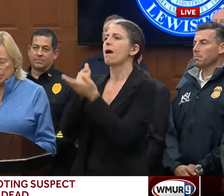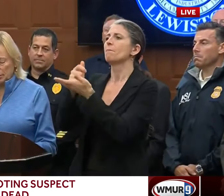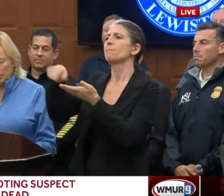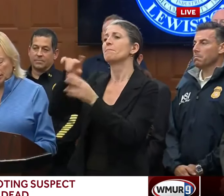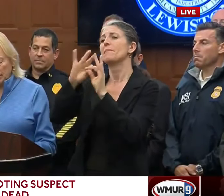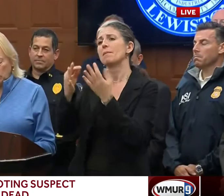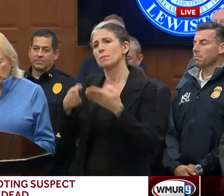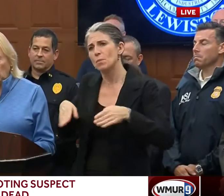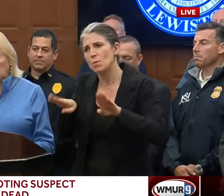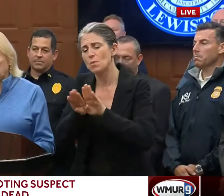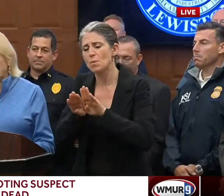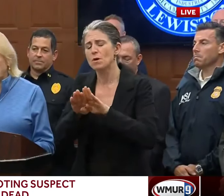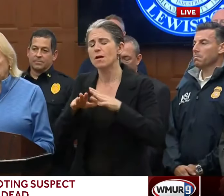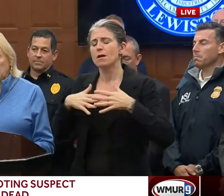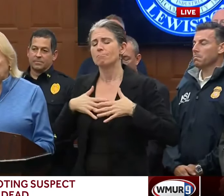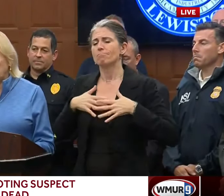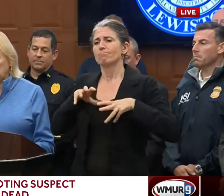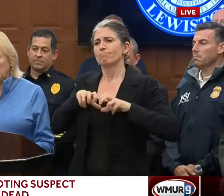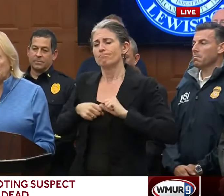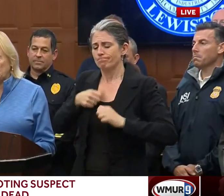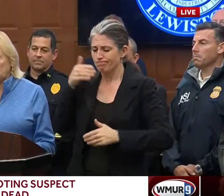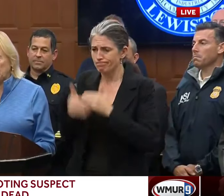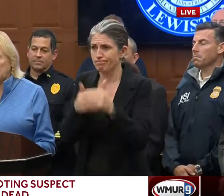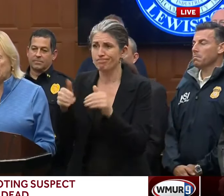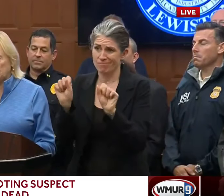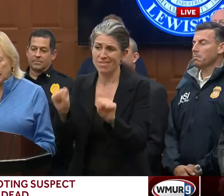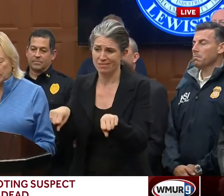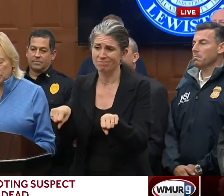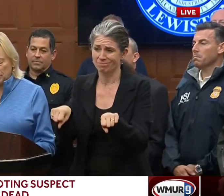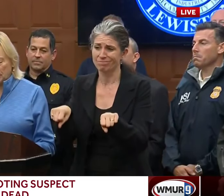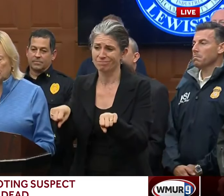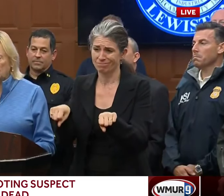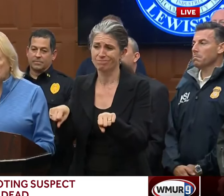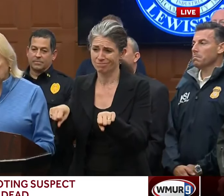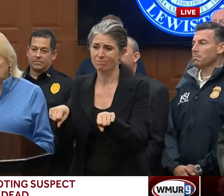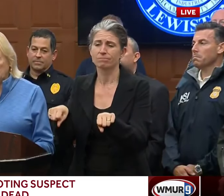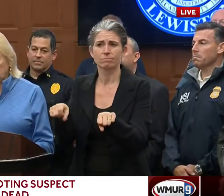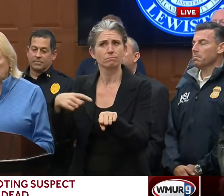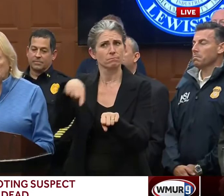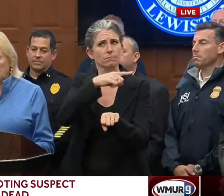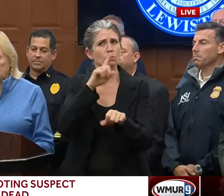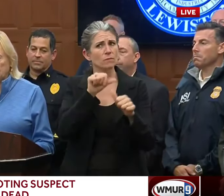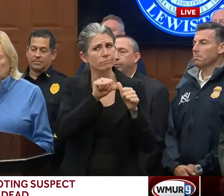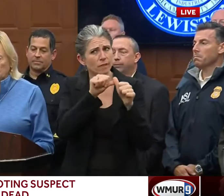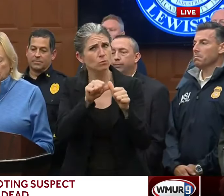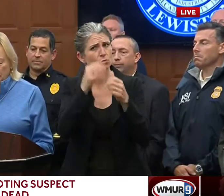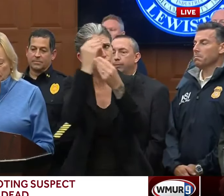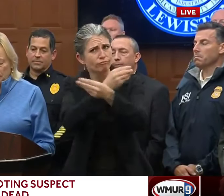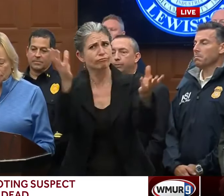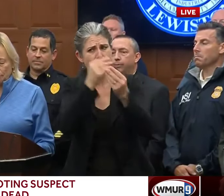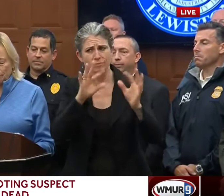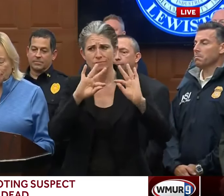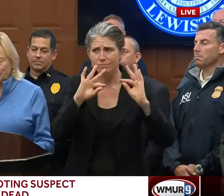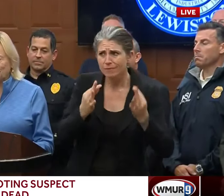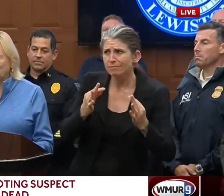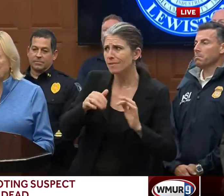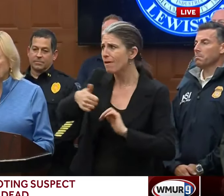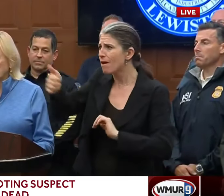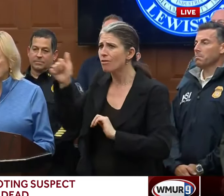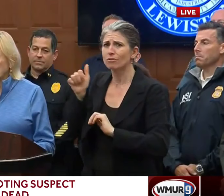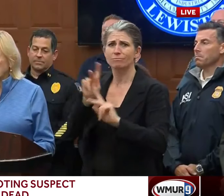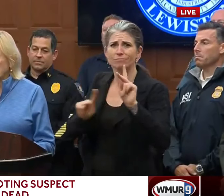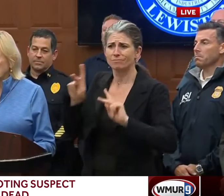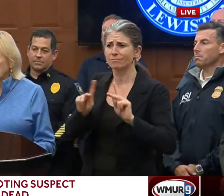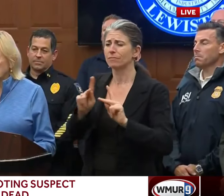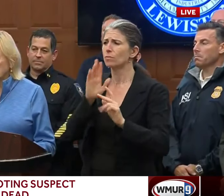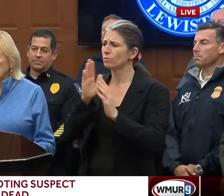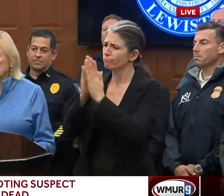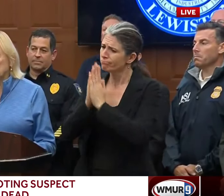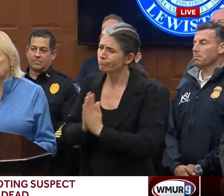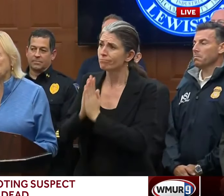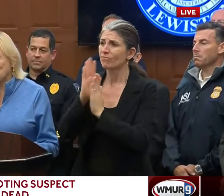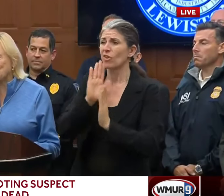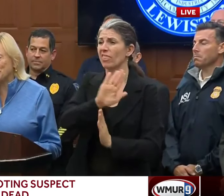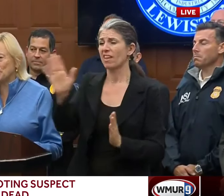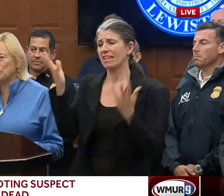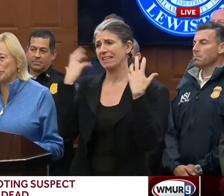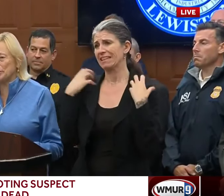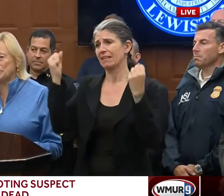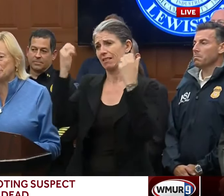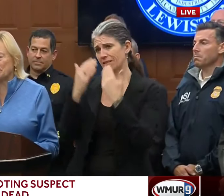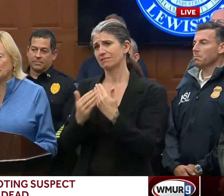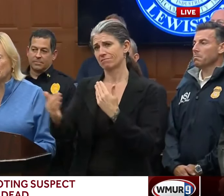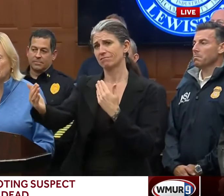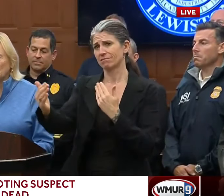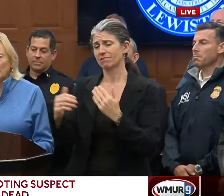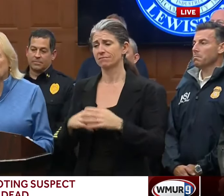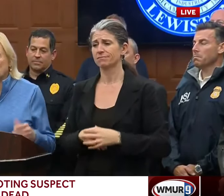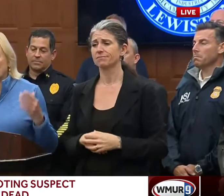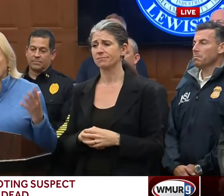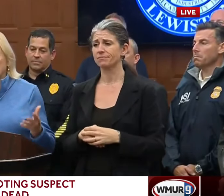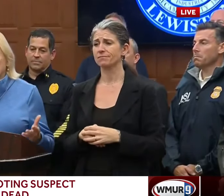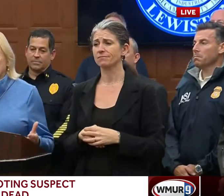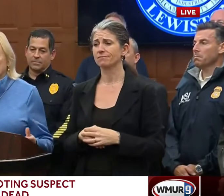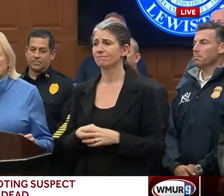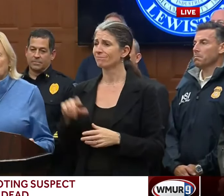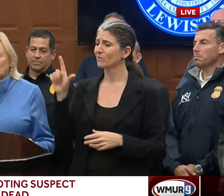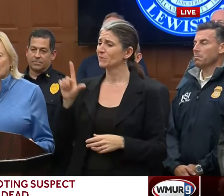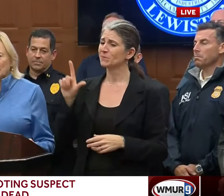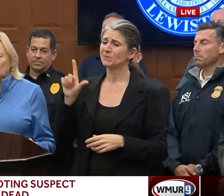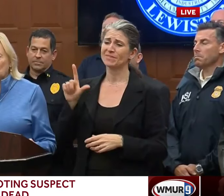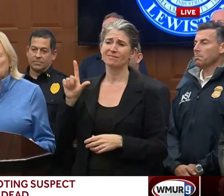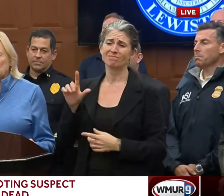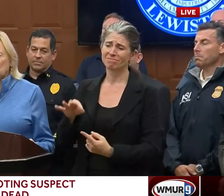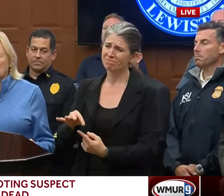AND I ASK THAT ALL MAINE PEOPLE CONTINUE TO KEEP THOSE FAMILIES AND ALL OF THE PEOPLE IMPACTED BY THIS TRAGEDY IN THEIR THOUGHTS AND PRAYERS.